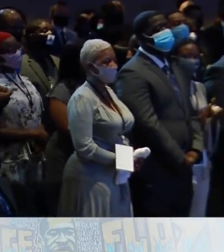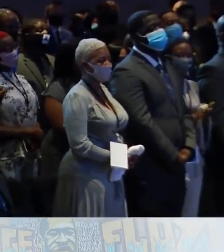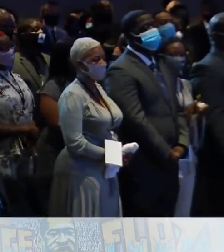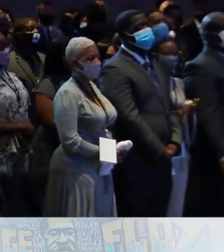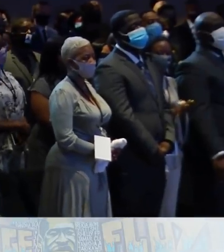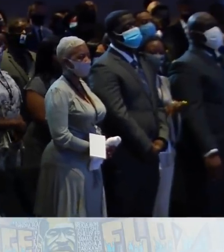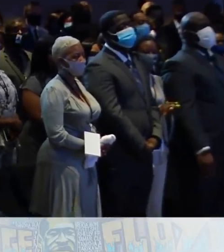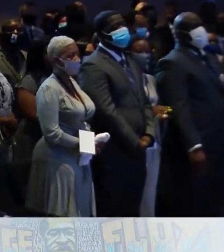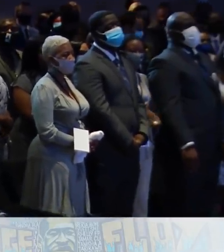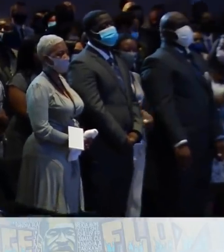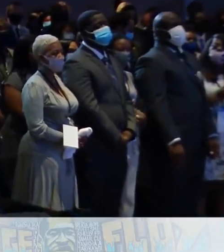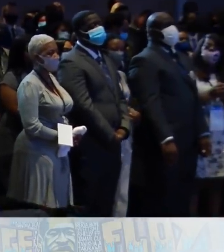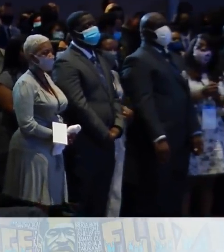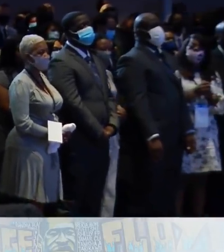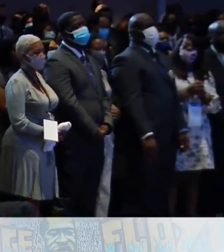AMERICA FOR ALL AMERICANS.